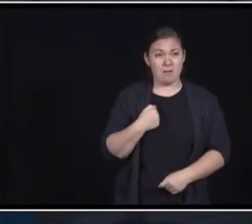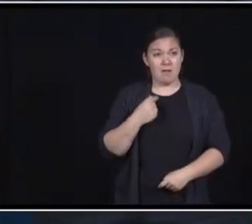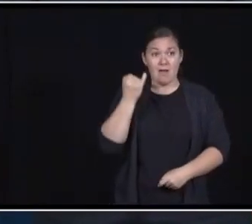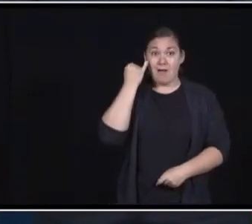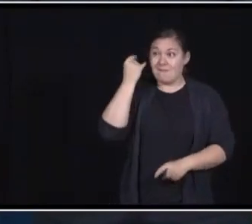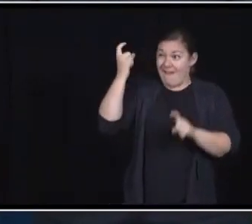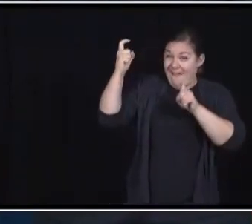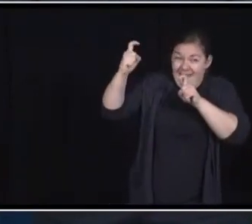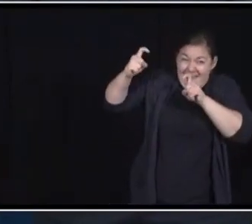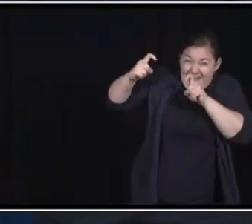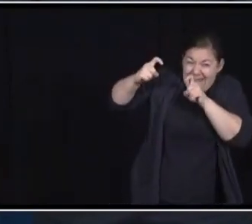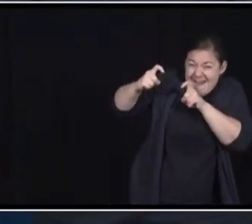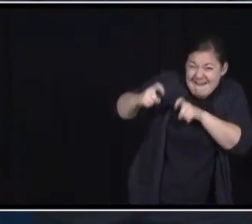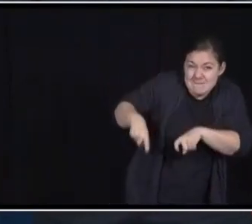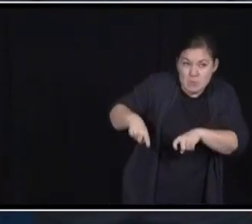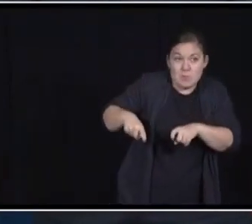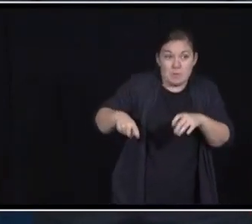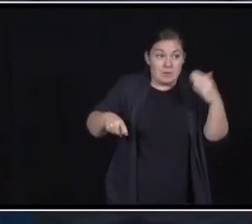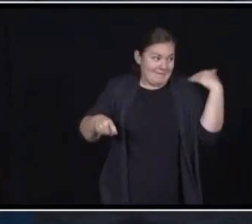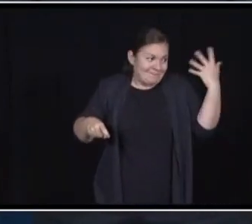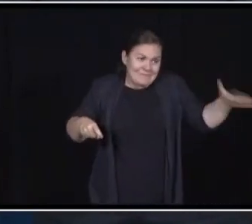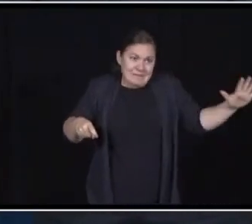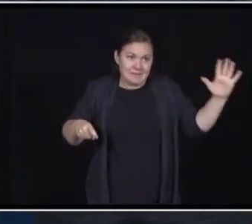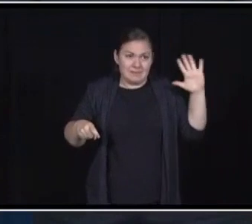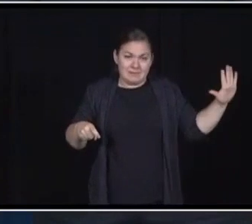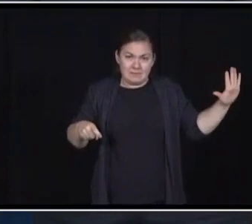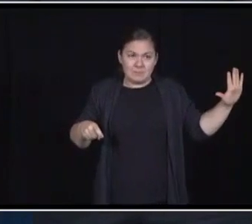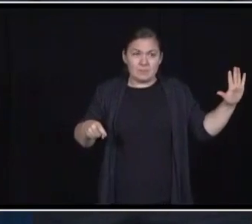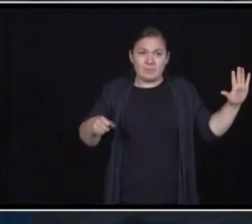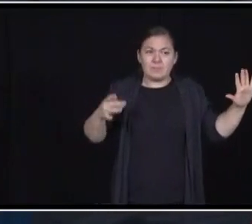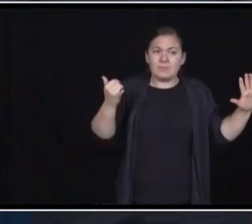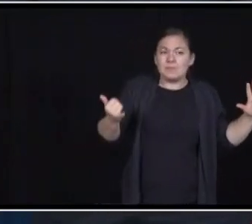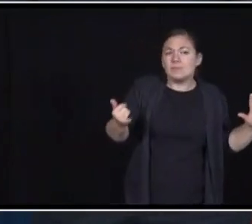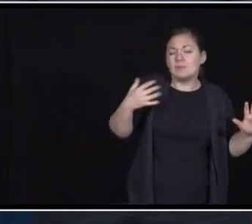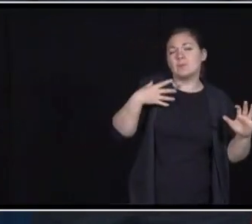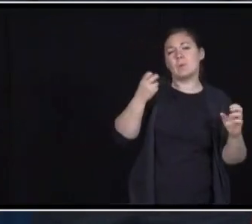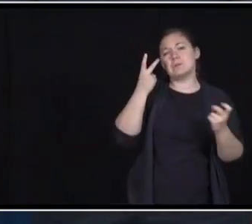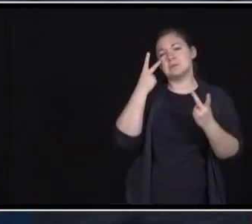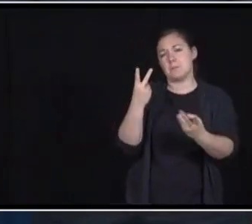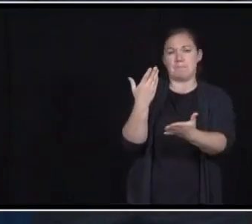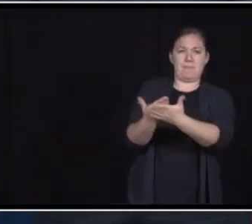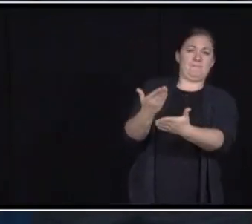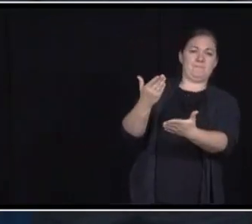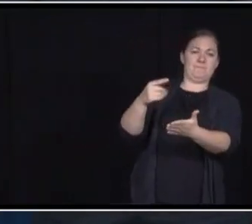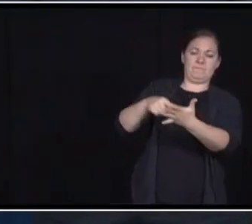right now. I have proven that if I have to do it, we will